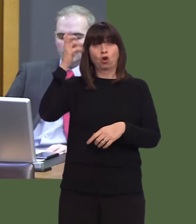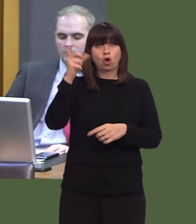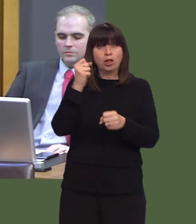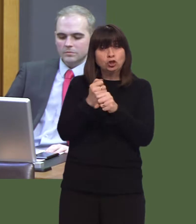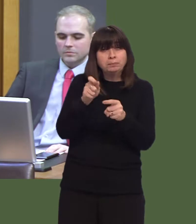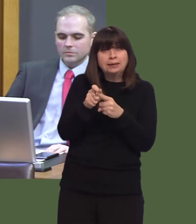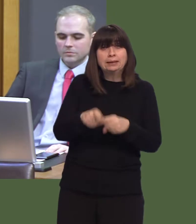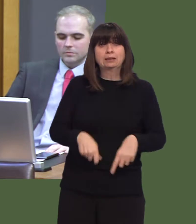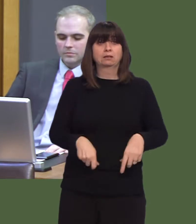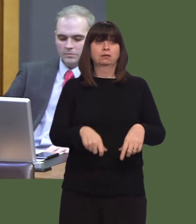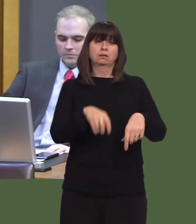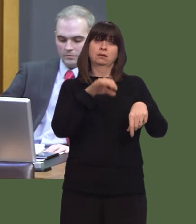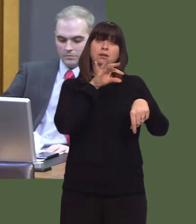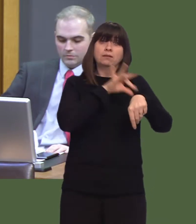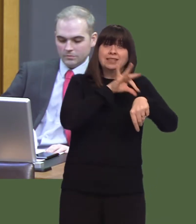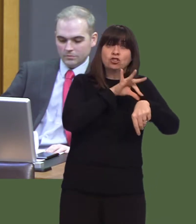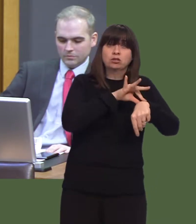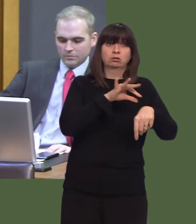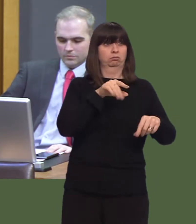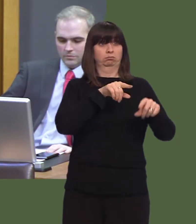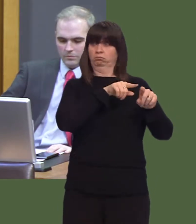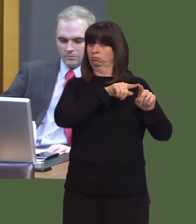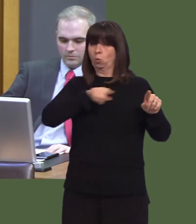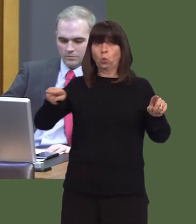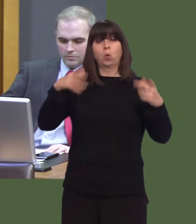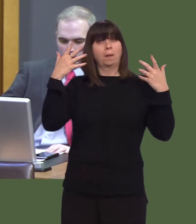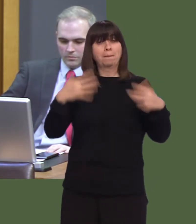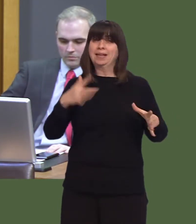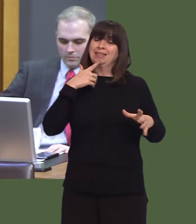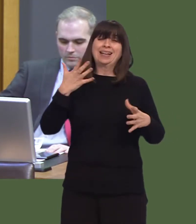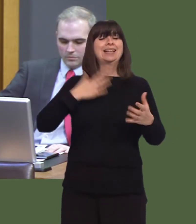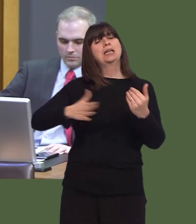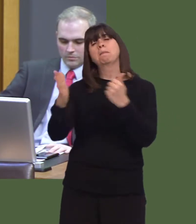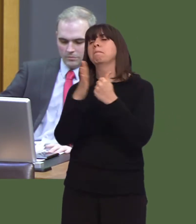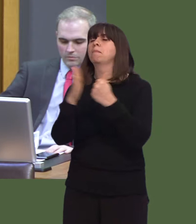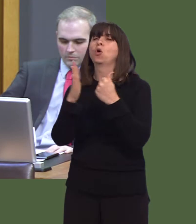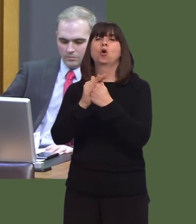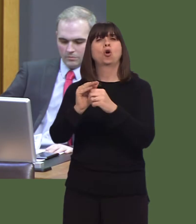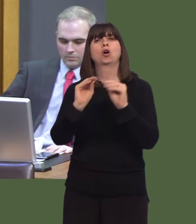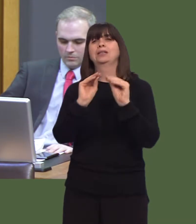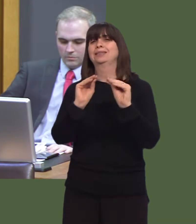Practitioners and the Royal College of Physiciansóhave all been supporting calls for an expansion of doctor numbers in Wales.